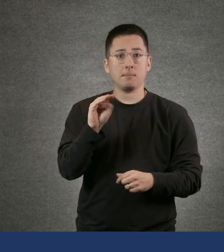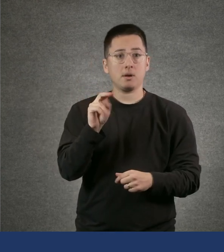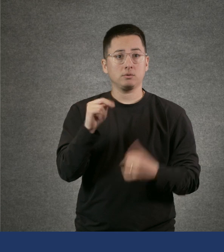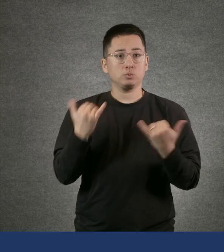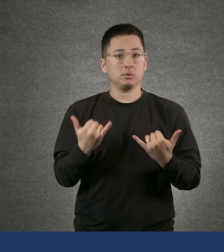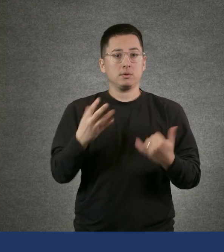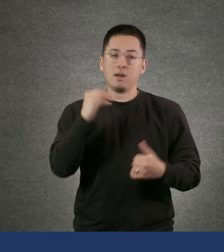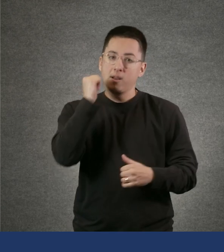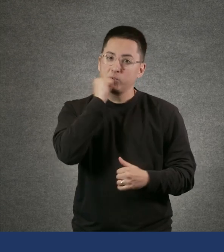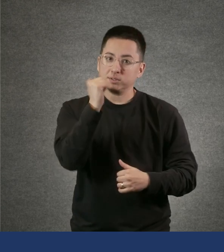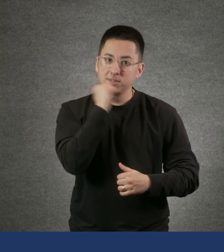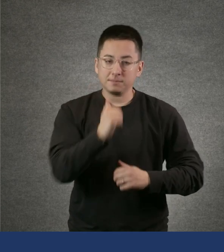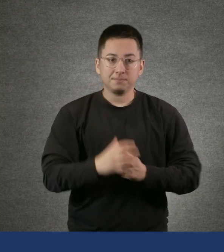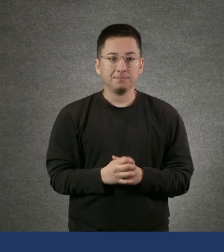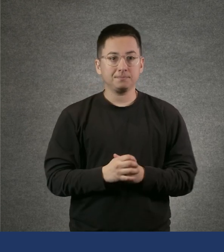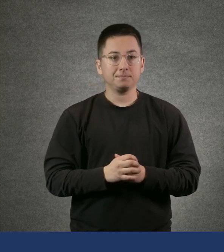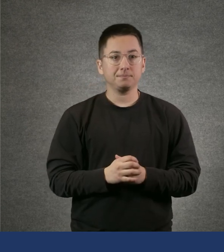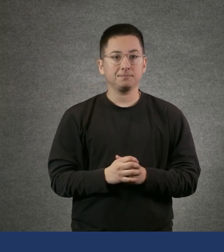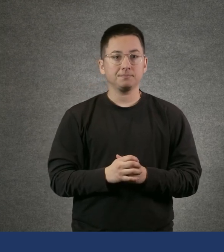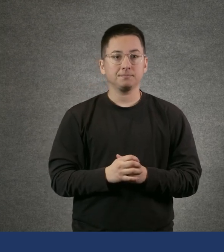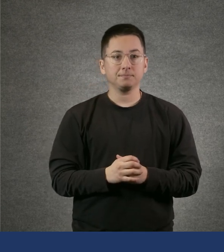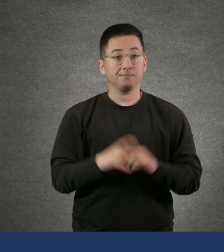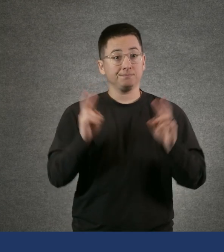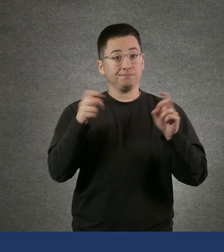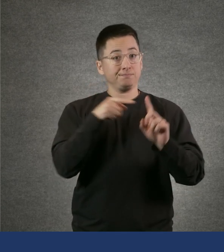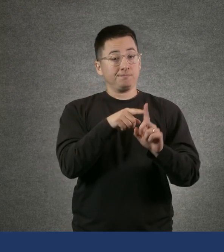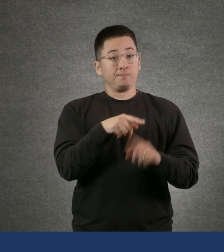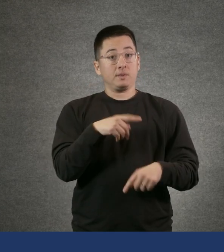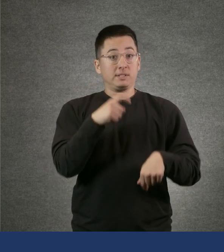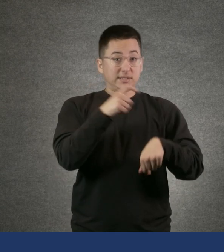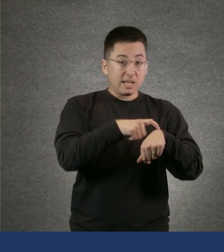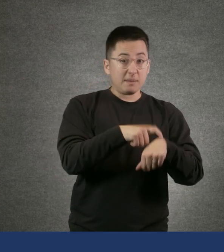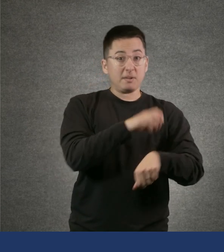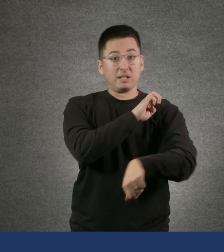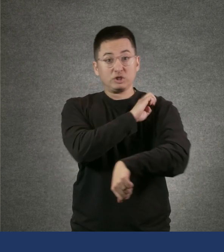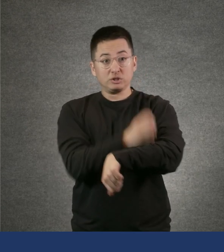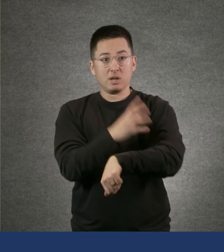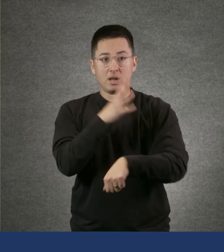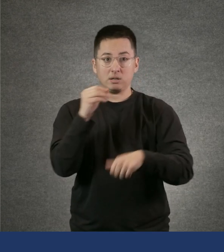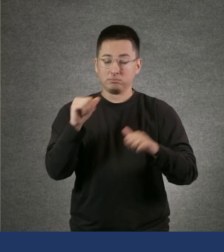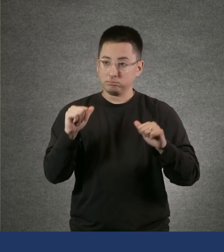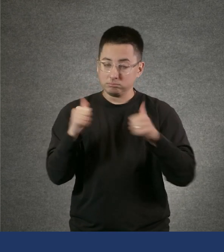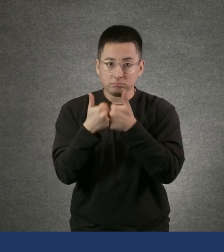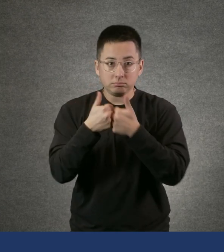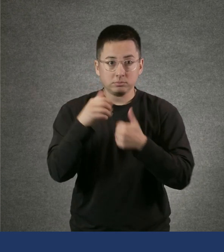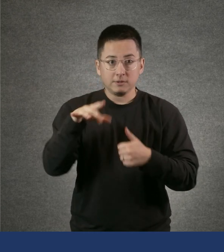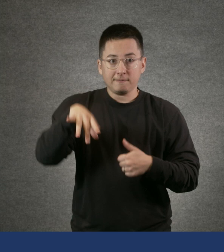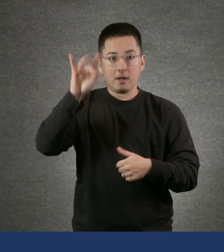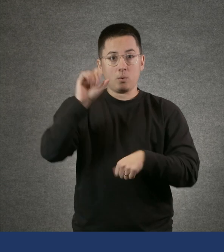The time, energy, and difficulty of finding workers leaves people with disabilities feeling